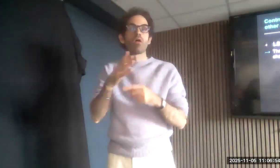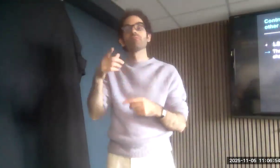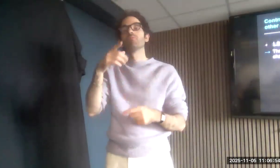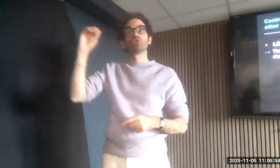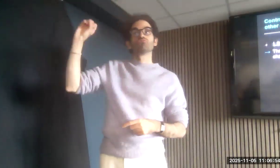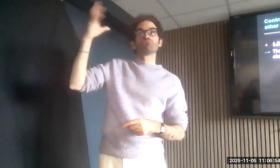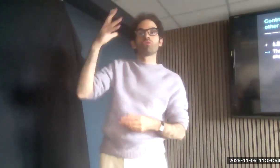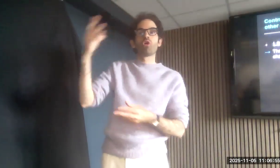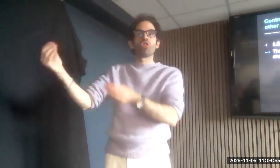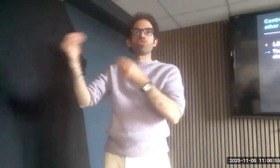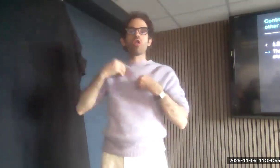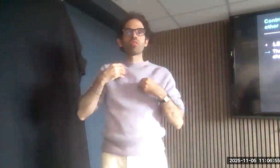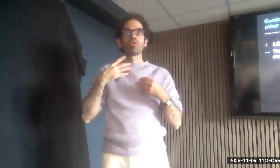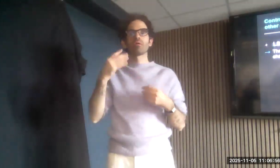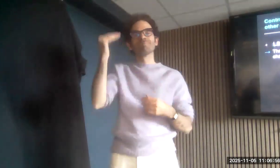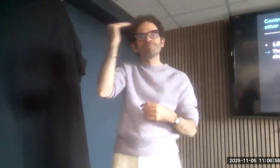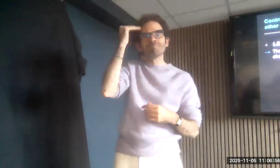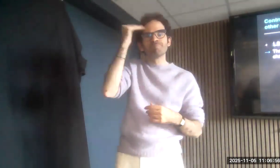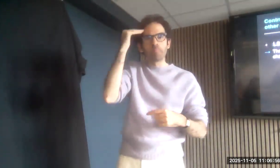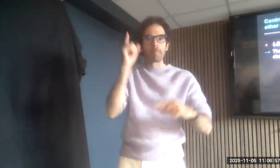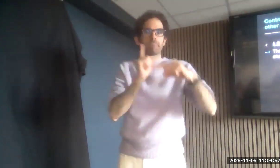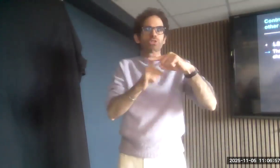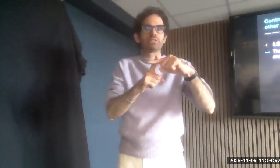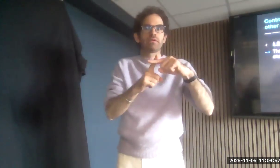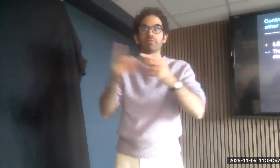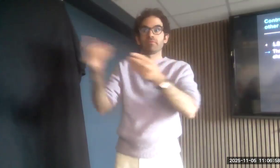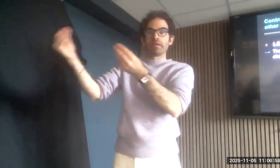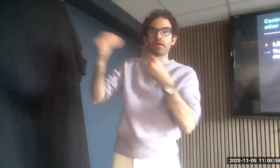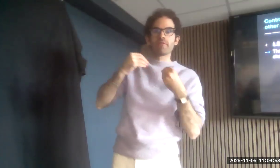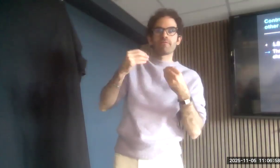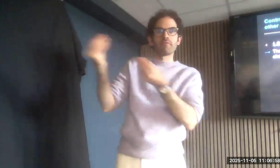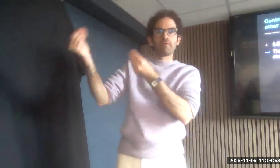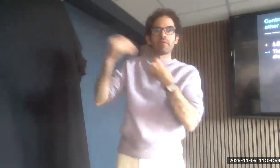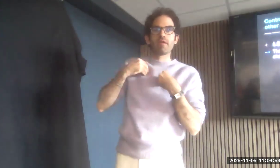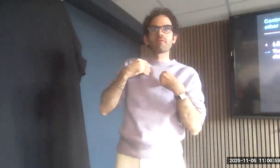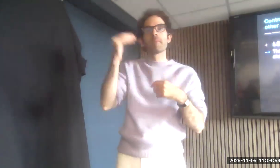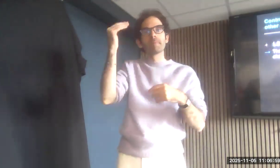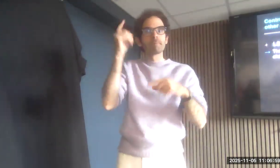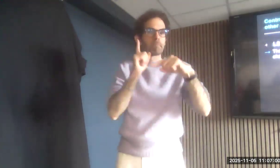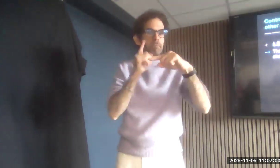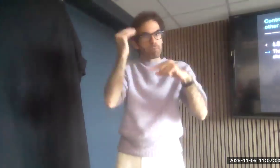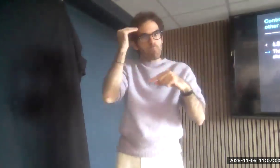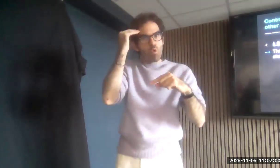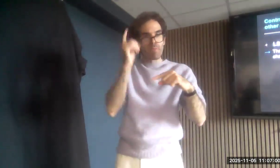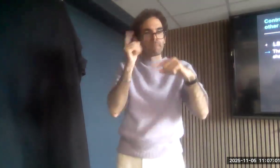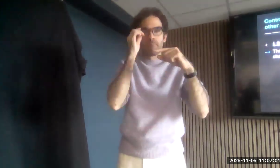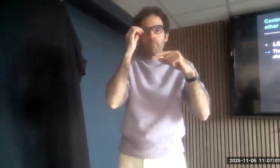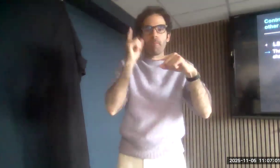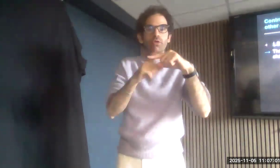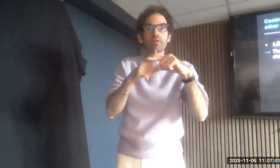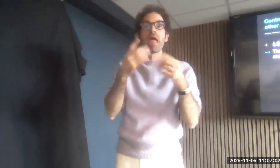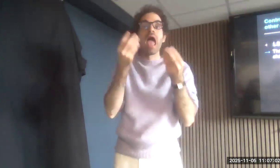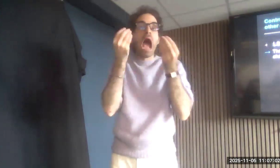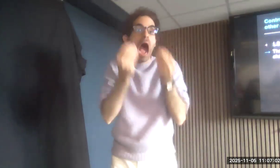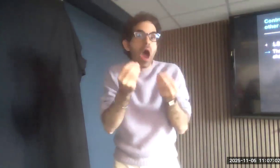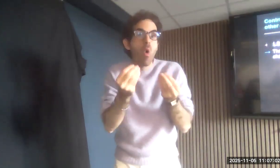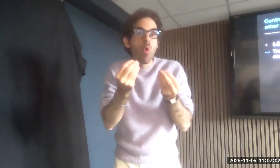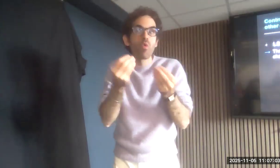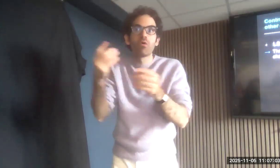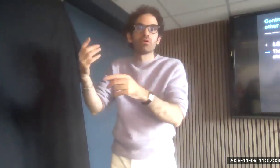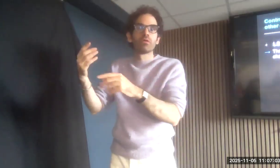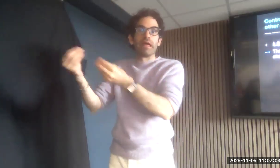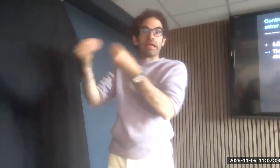As opposed to this clip, we actually see that they are using the causative, the GIVE causative